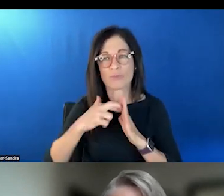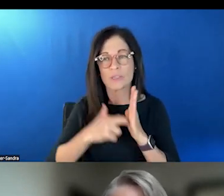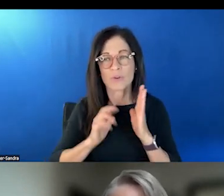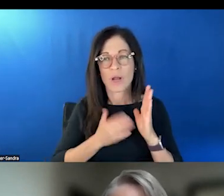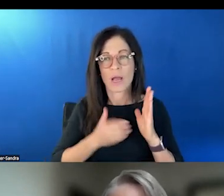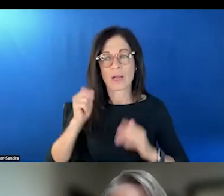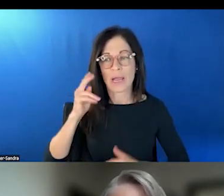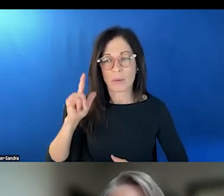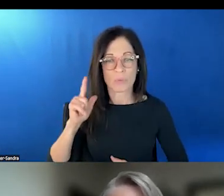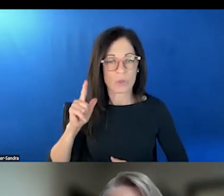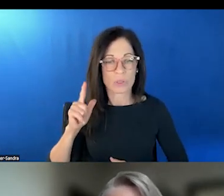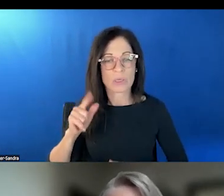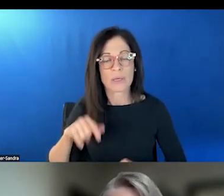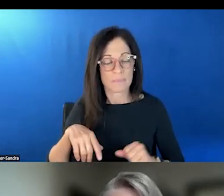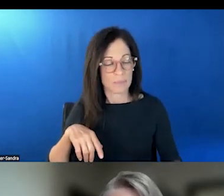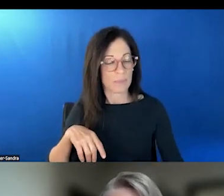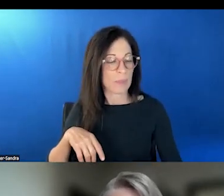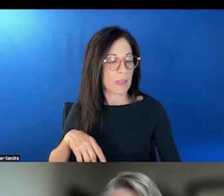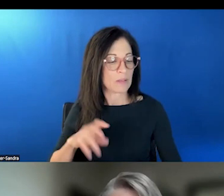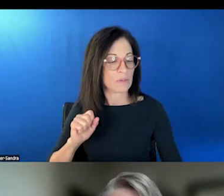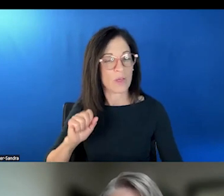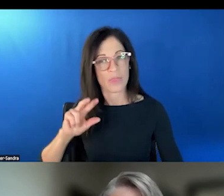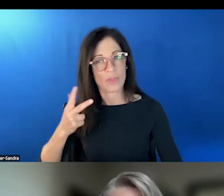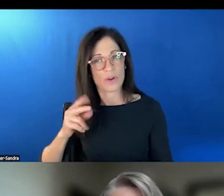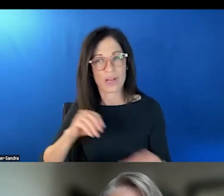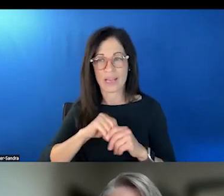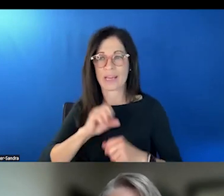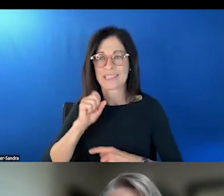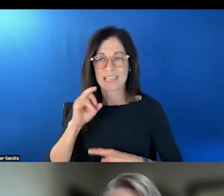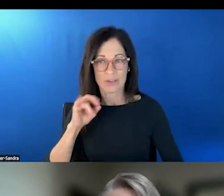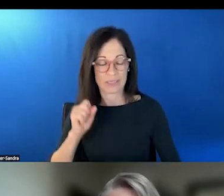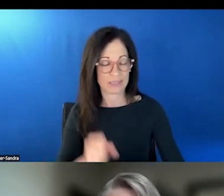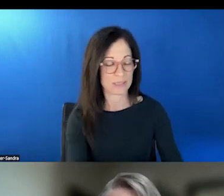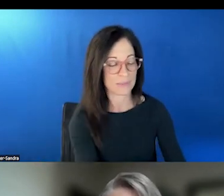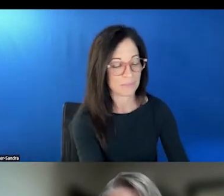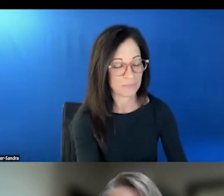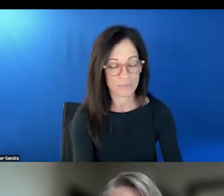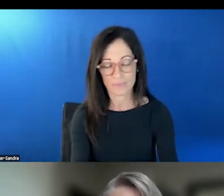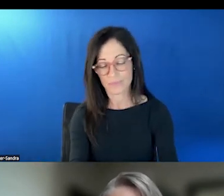SHARED LEARNING GROUP. IT IS THE THIRD IN A SERIES.